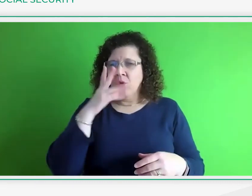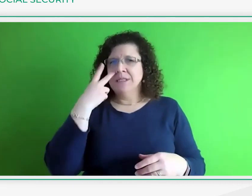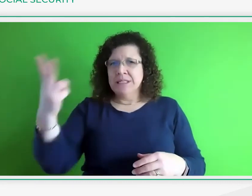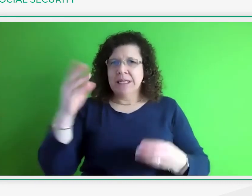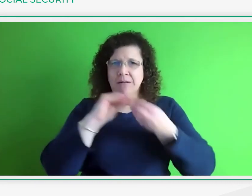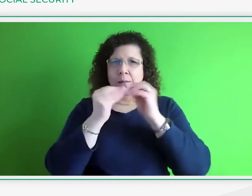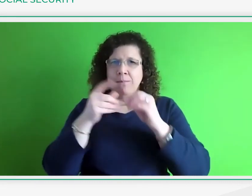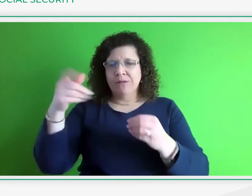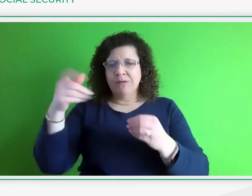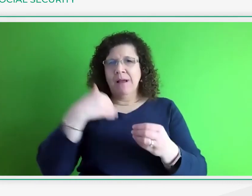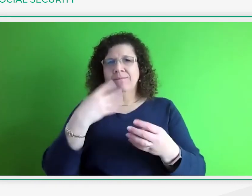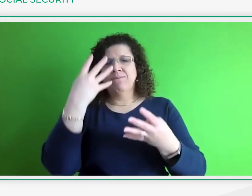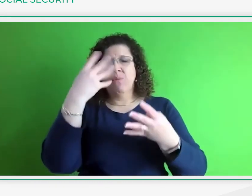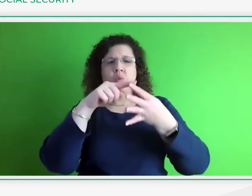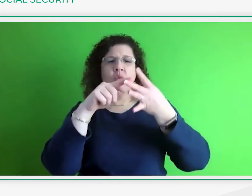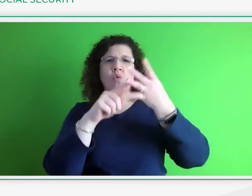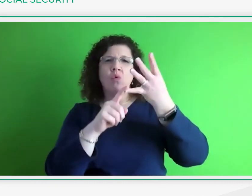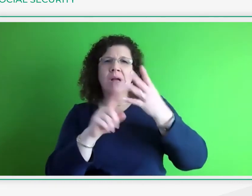If you haven't filed a claim, you'll see those numbers listed there.